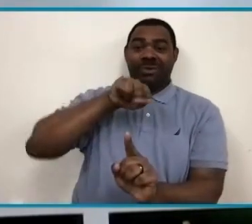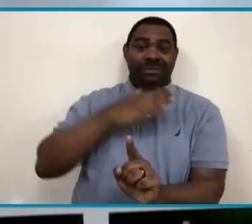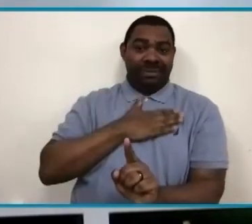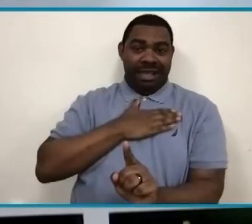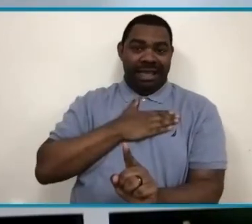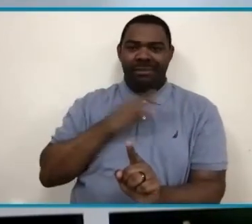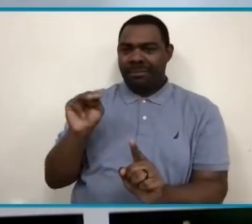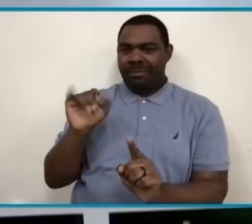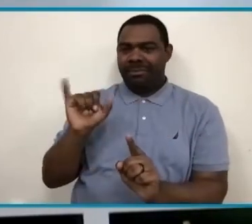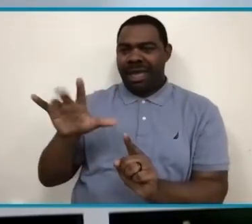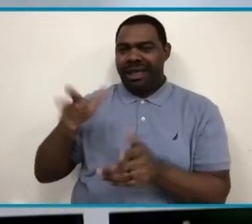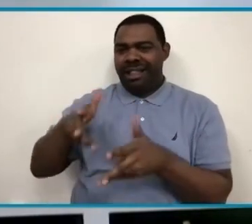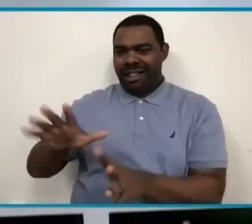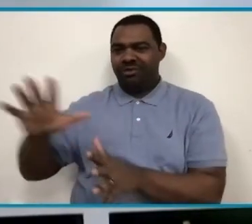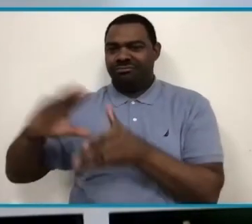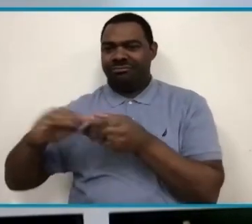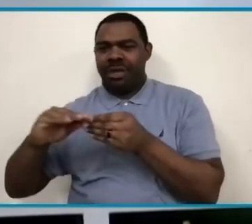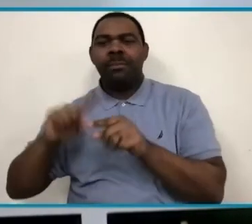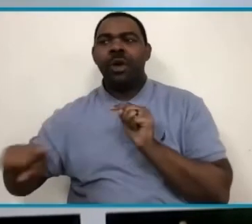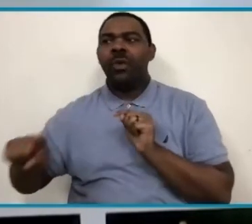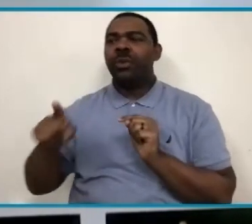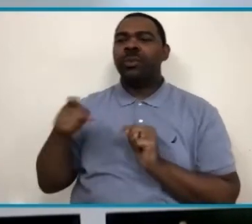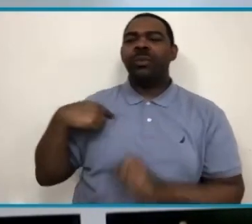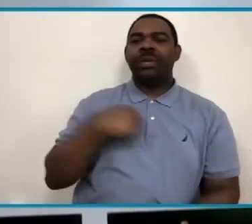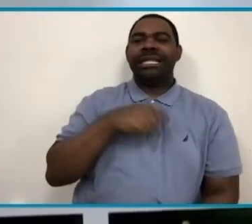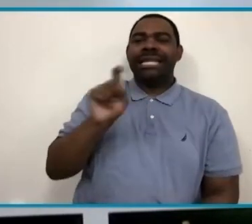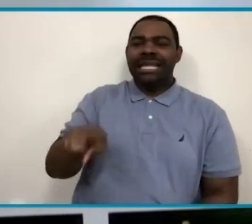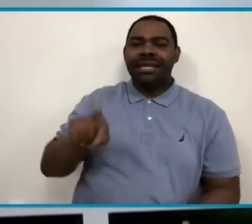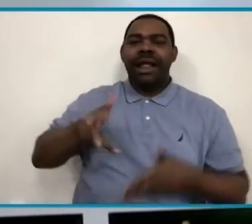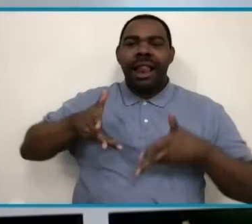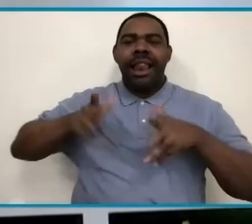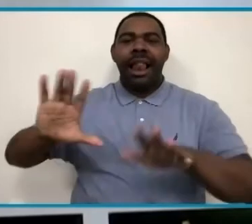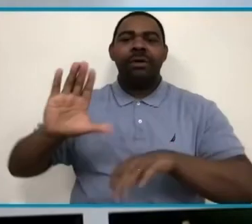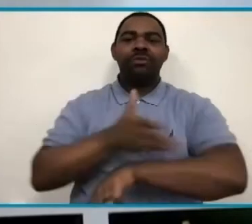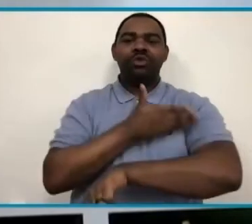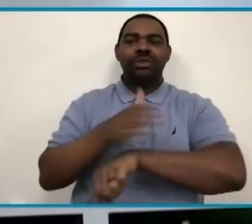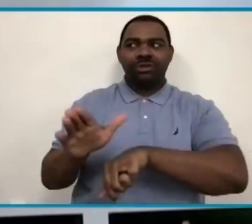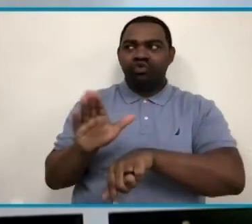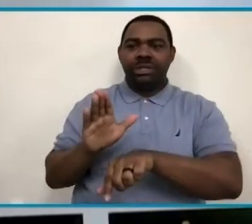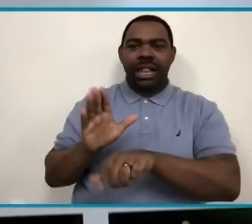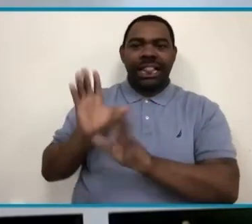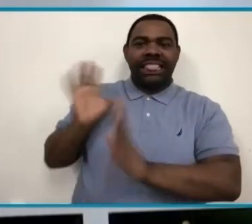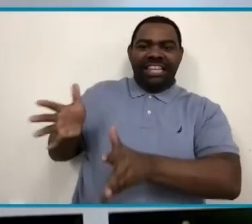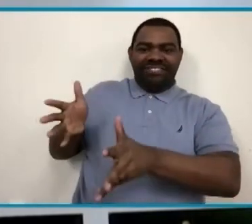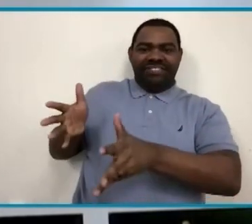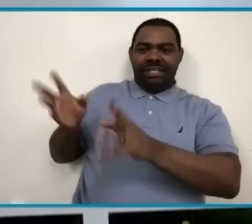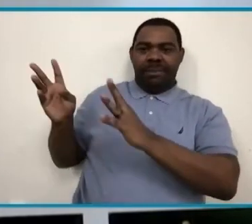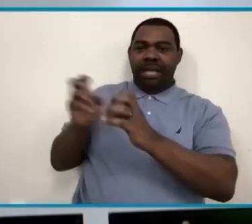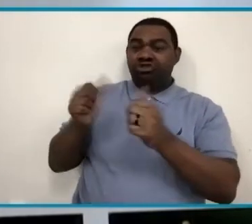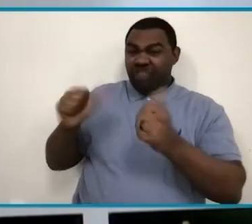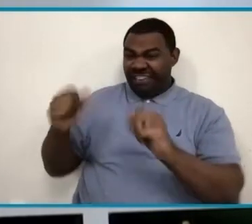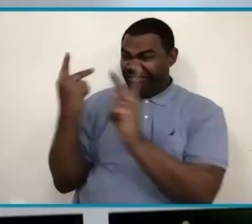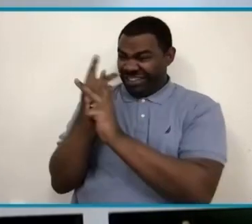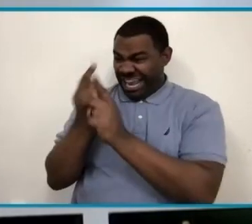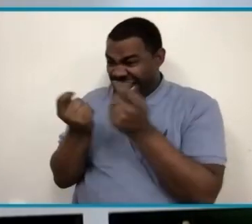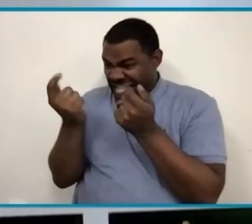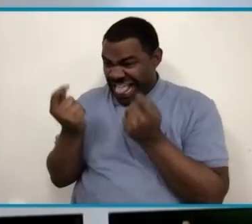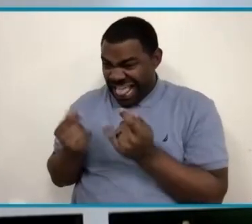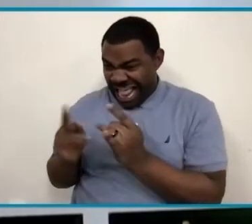need to let music be as complex as it is, without trying to only hone in to certain